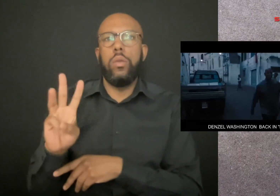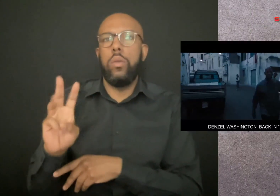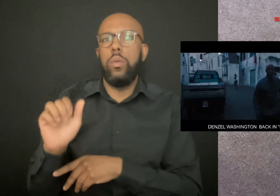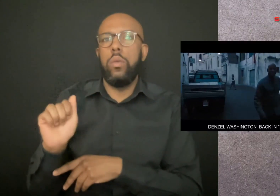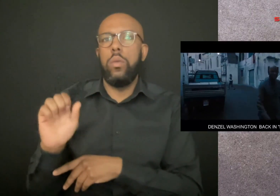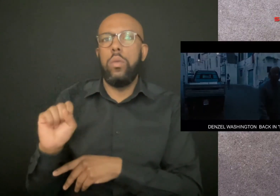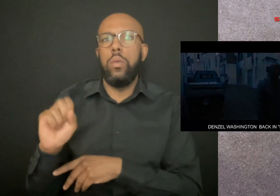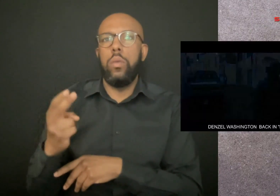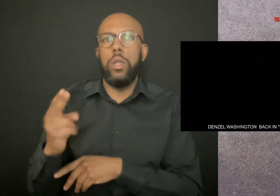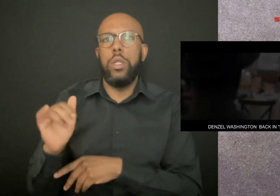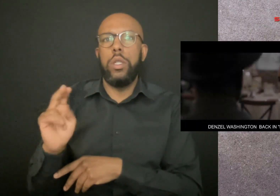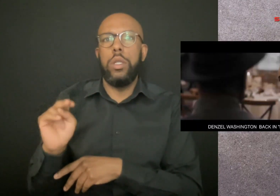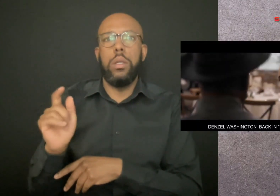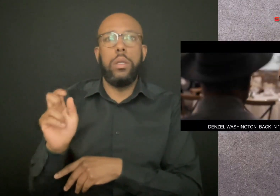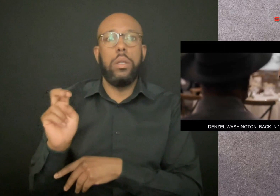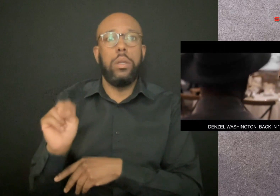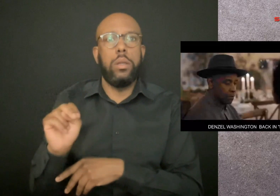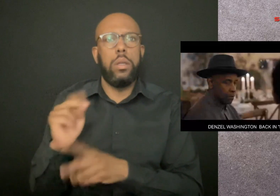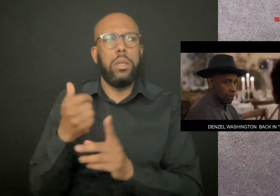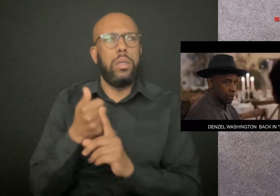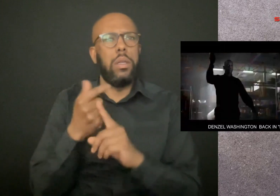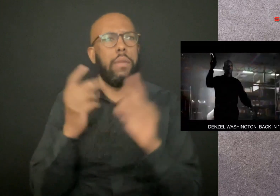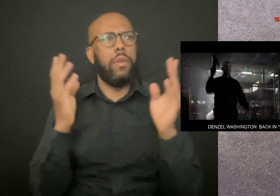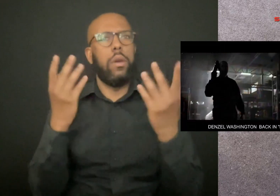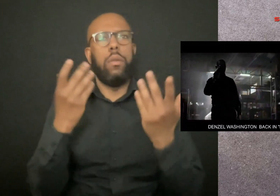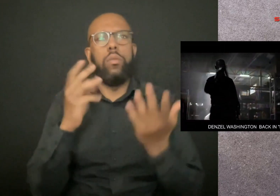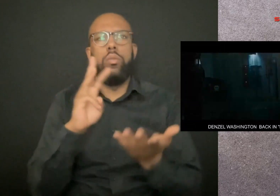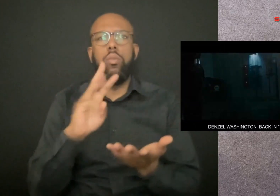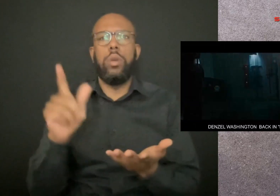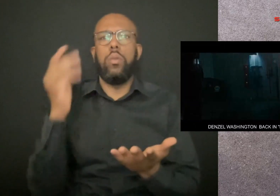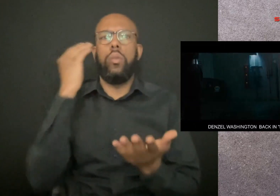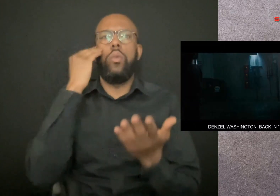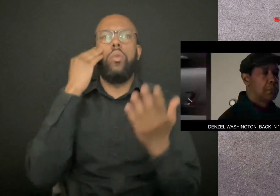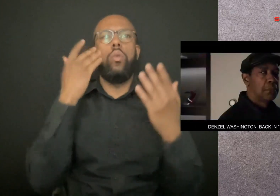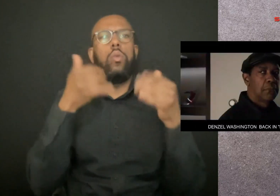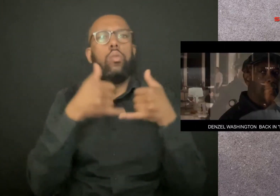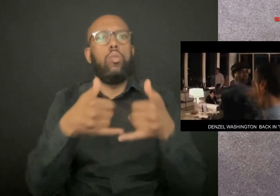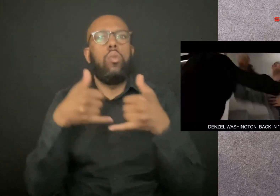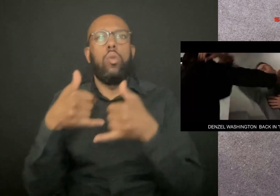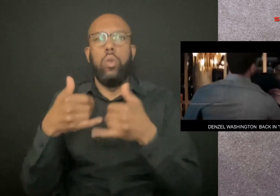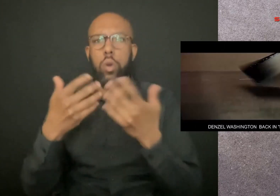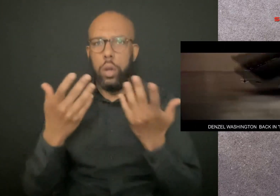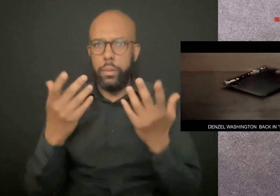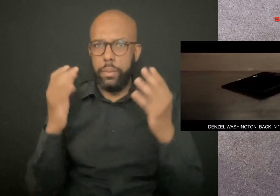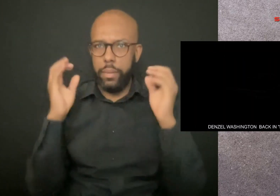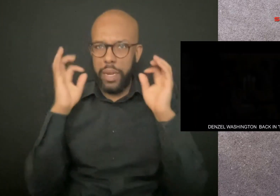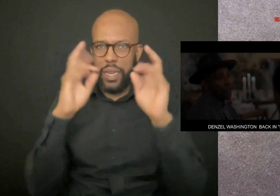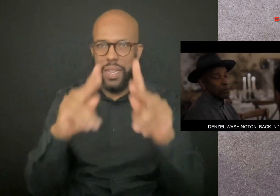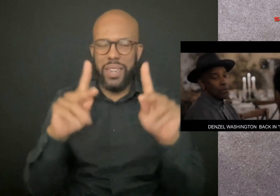Award-winning actor Denzel Washington is back on the big screen as The Equalizer.